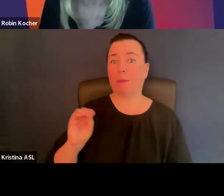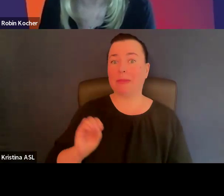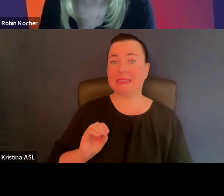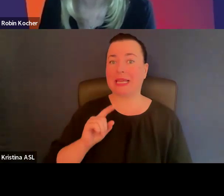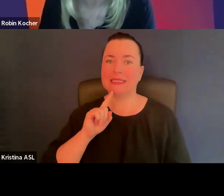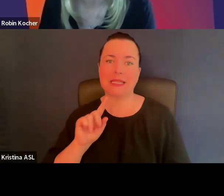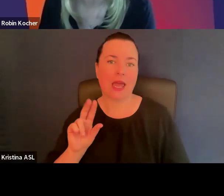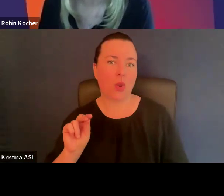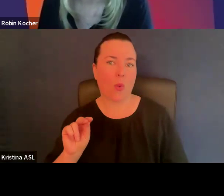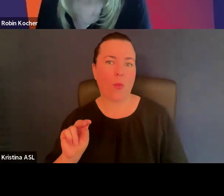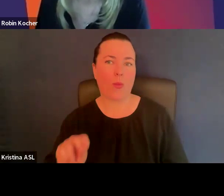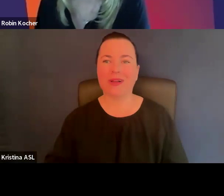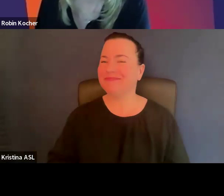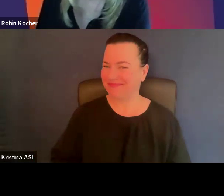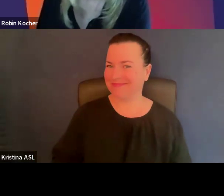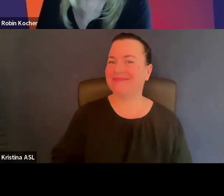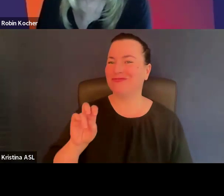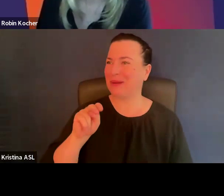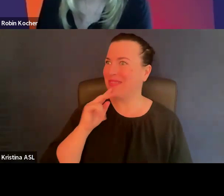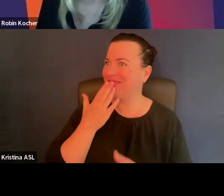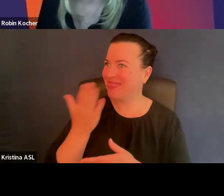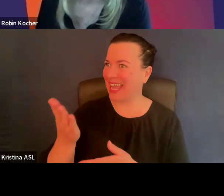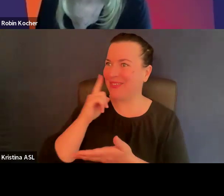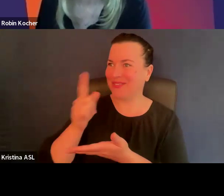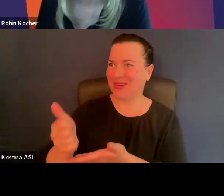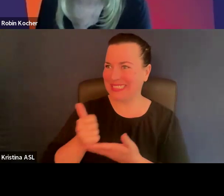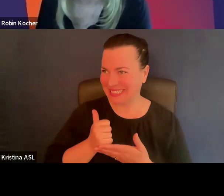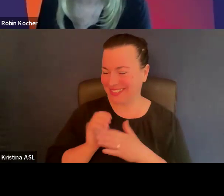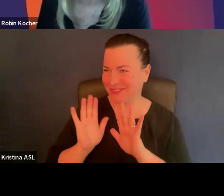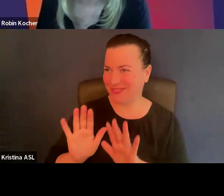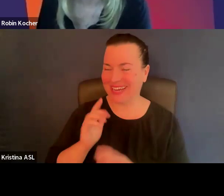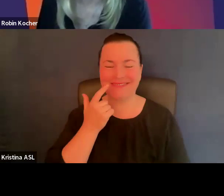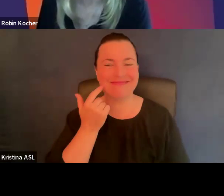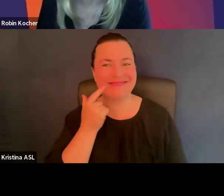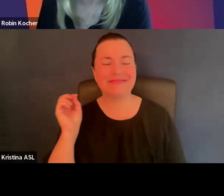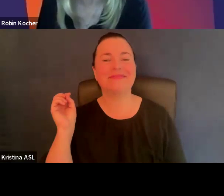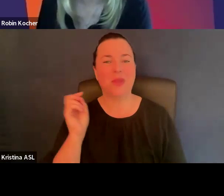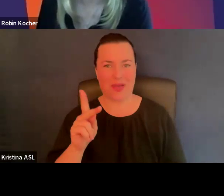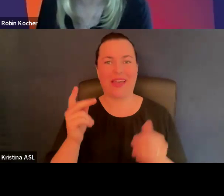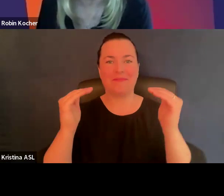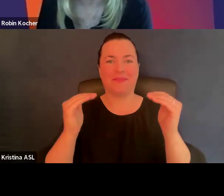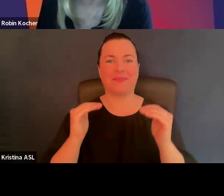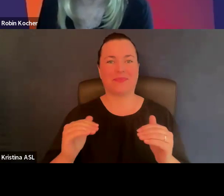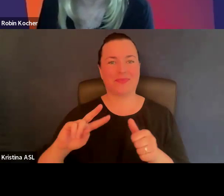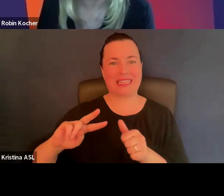Great, thank you for the assist. Okay, so let's go on to the second poll question.